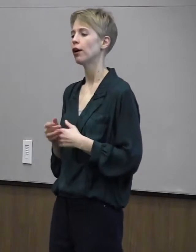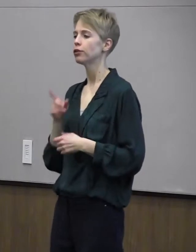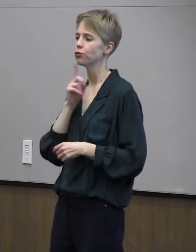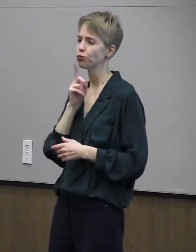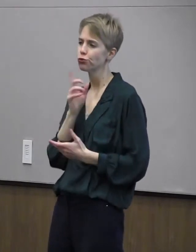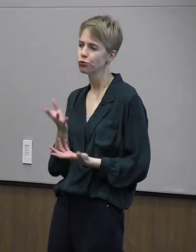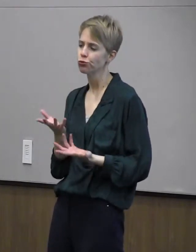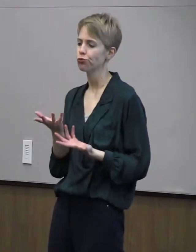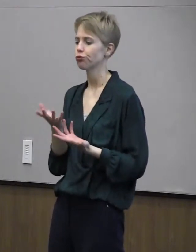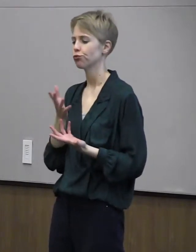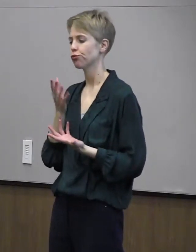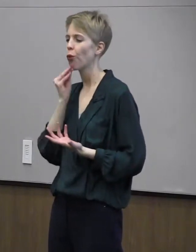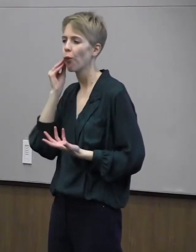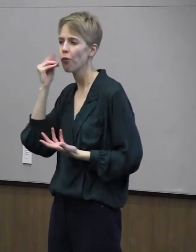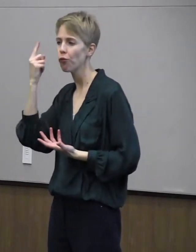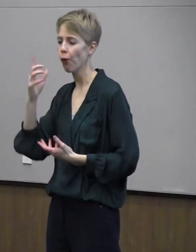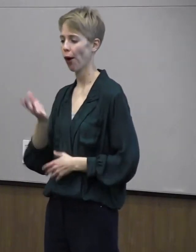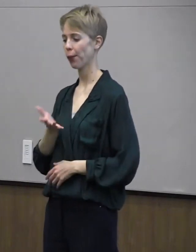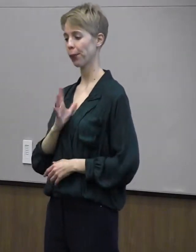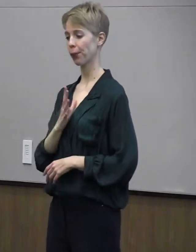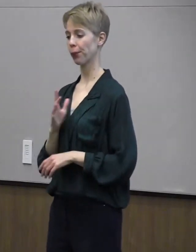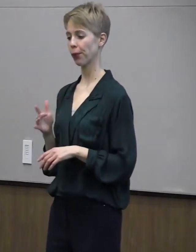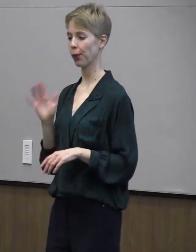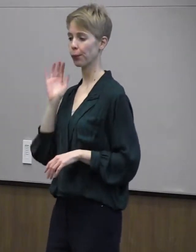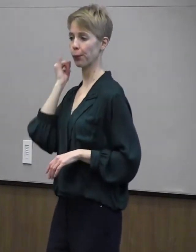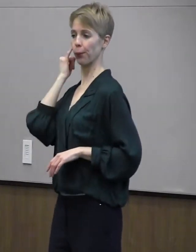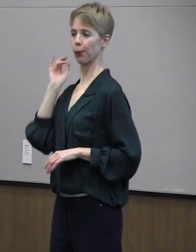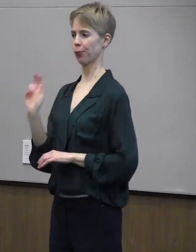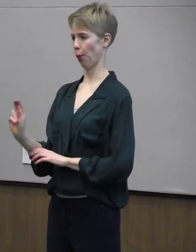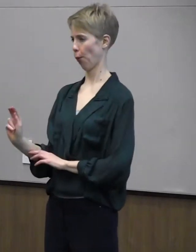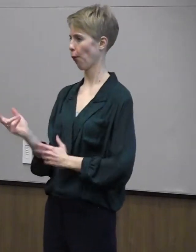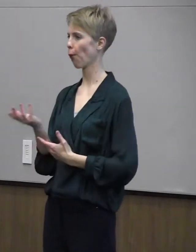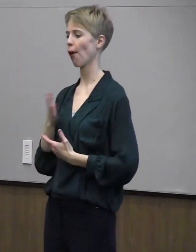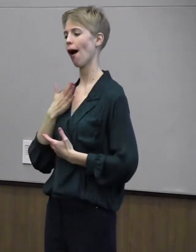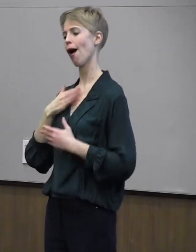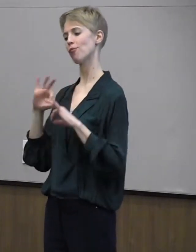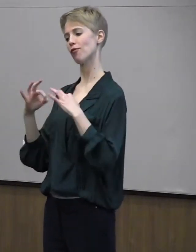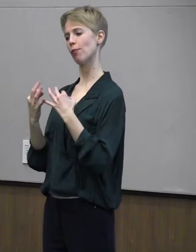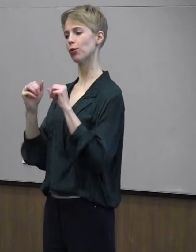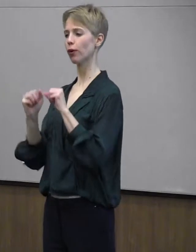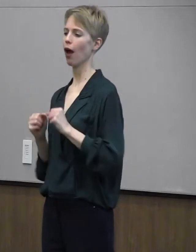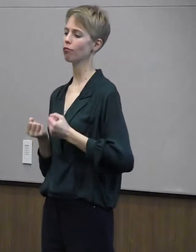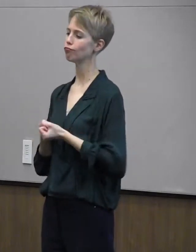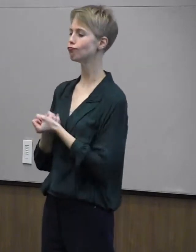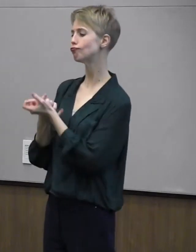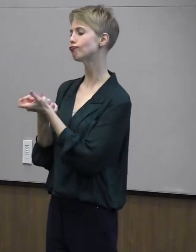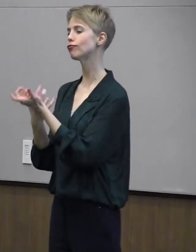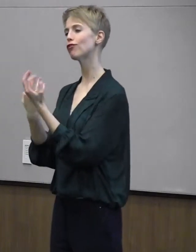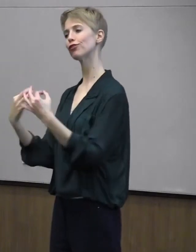at home we're a happy family. We can say anything to one another here. No one